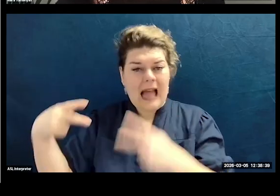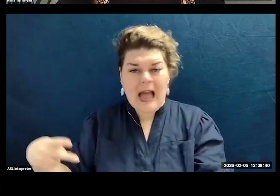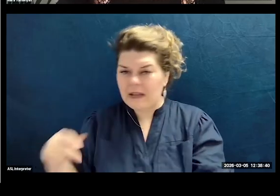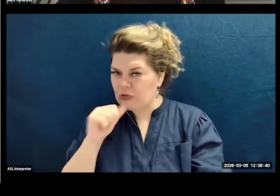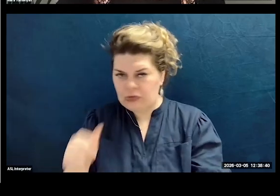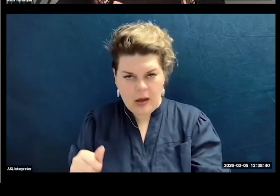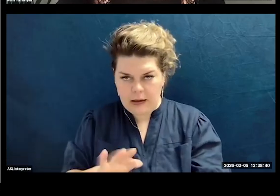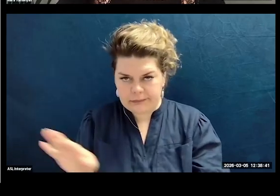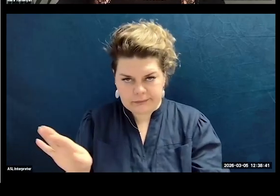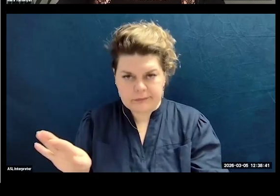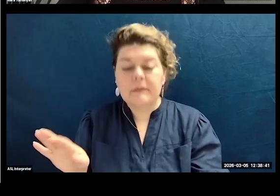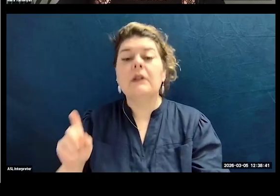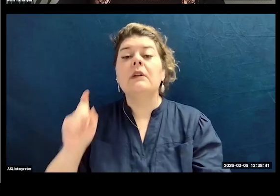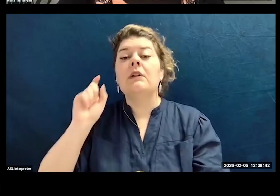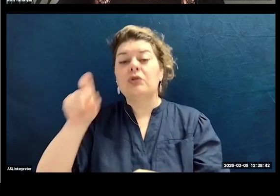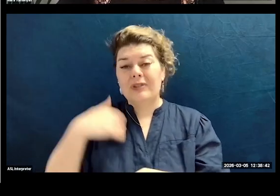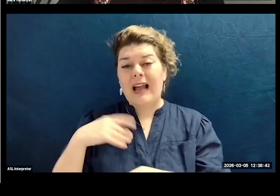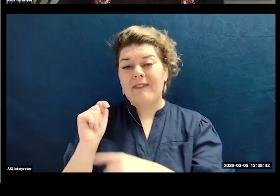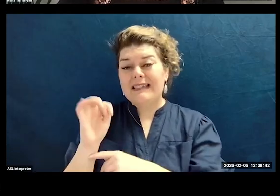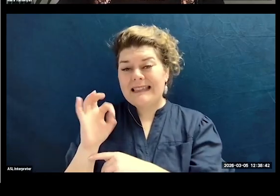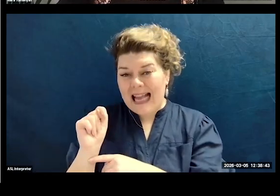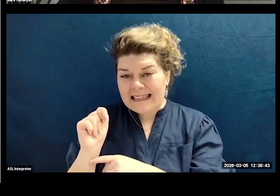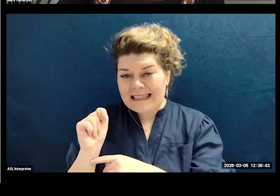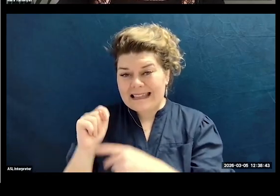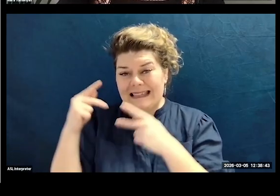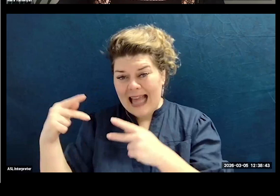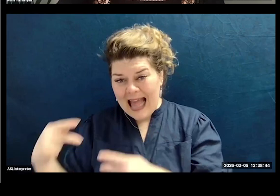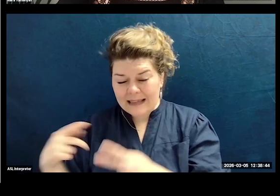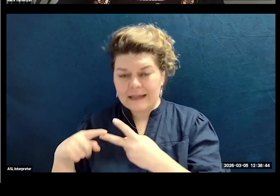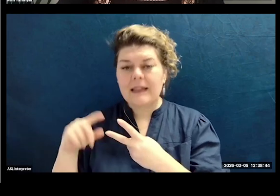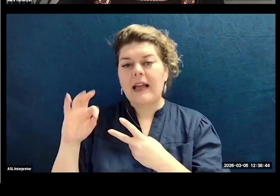There should be text tags and filled tags